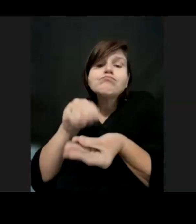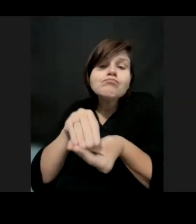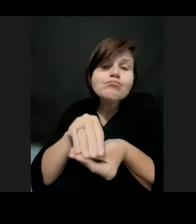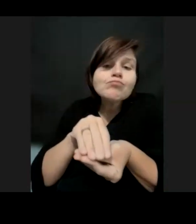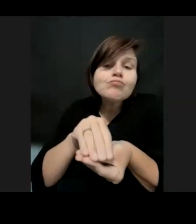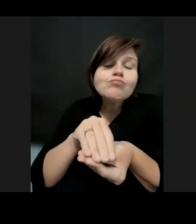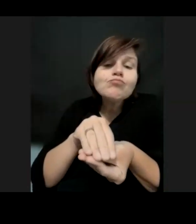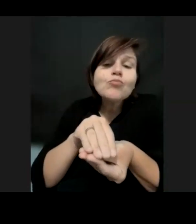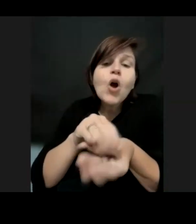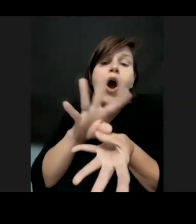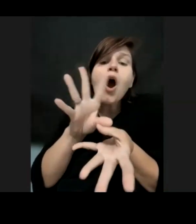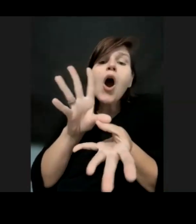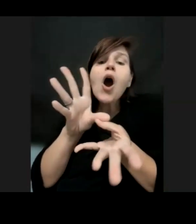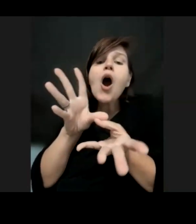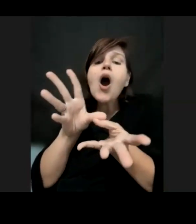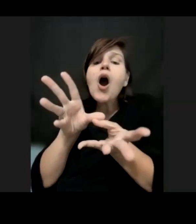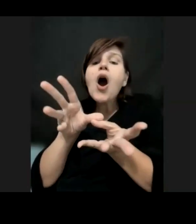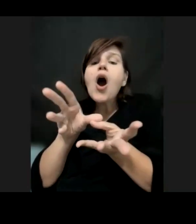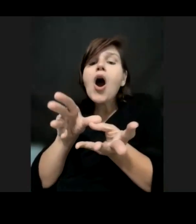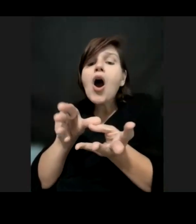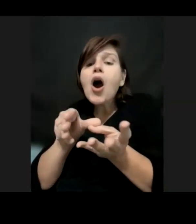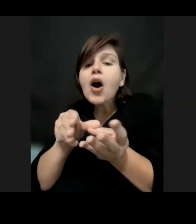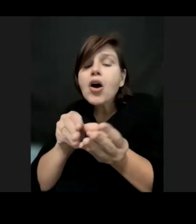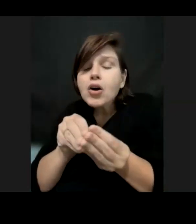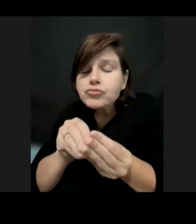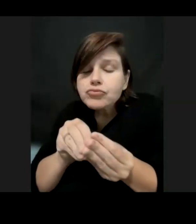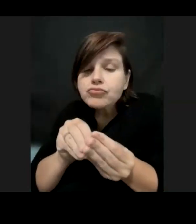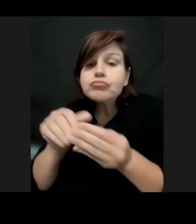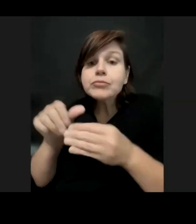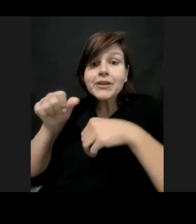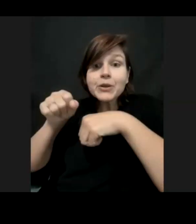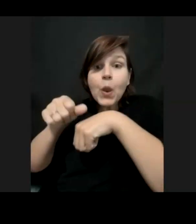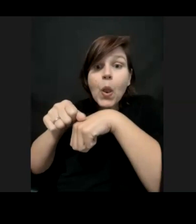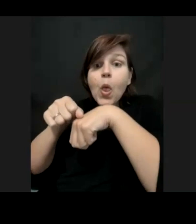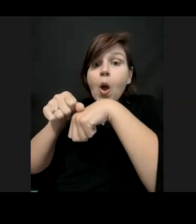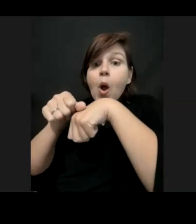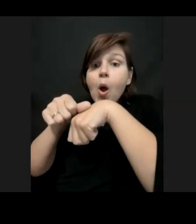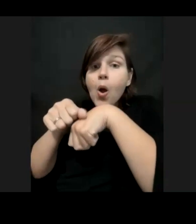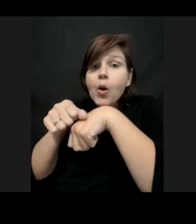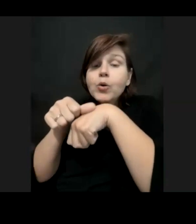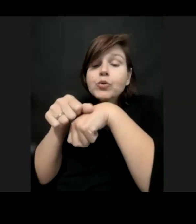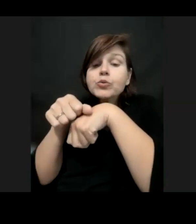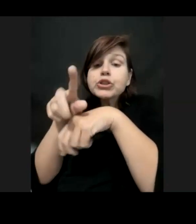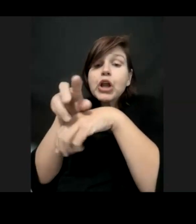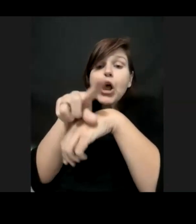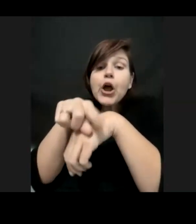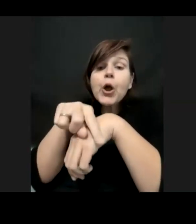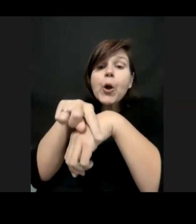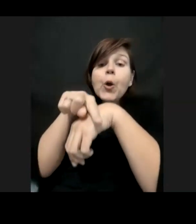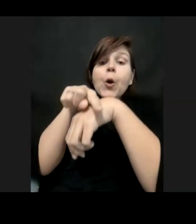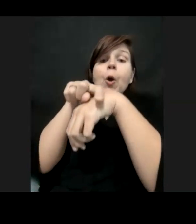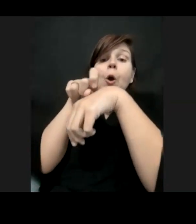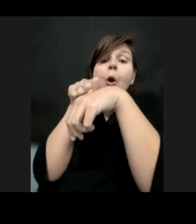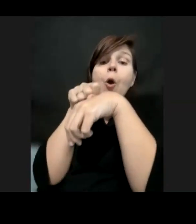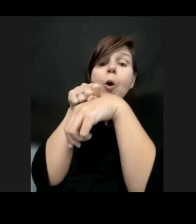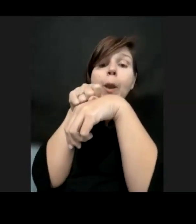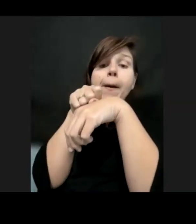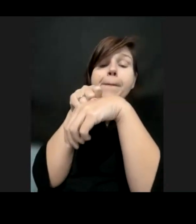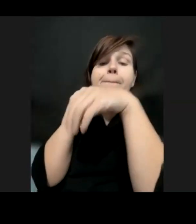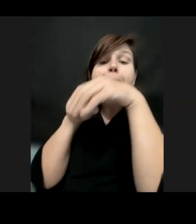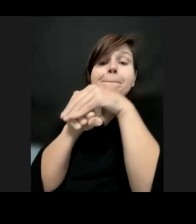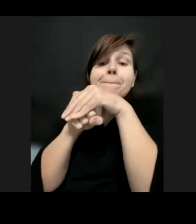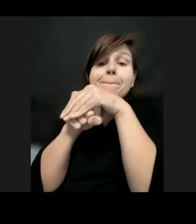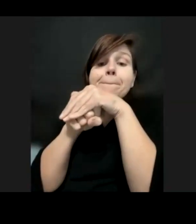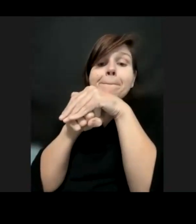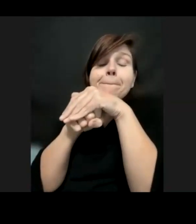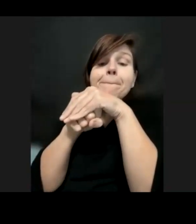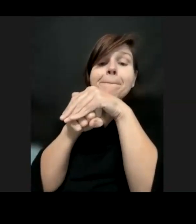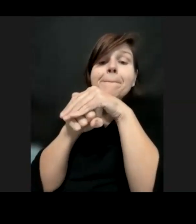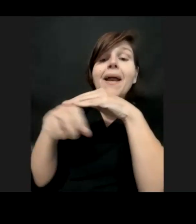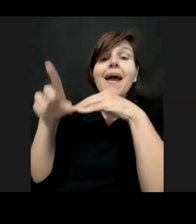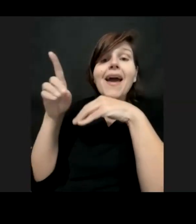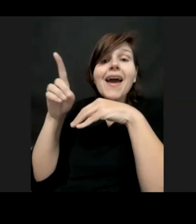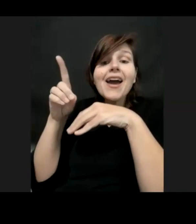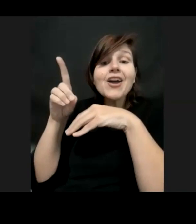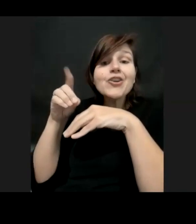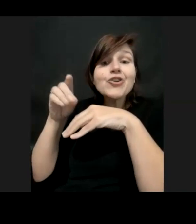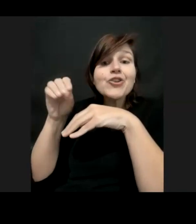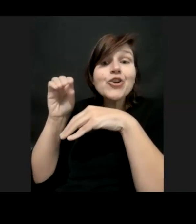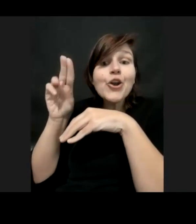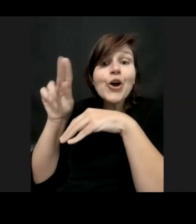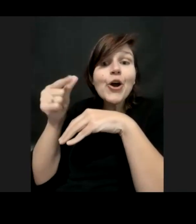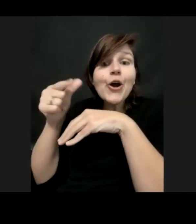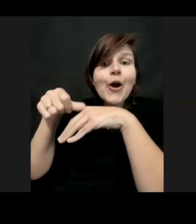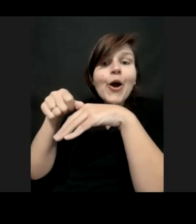Gail the Slow Snail curled up inside her shell and Doug the Slow Slug curled up next to her,